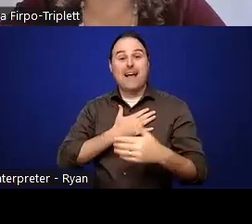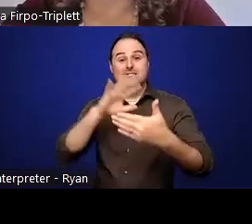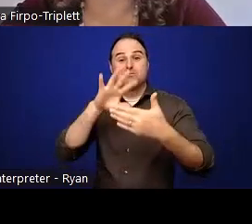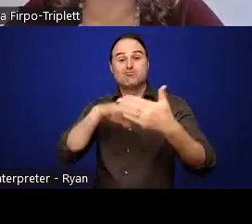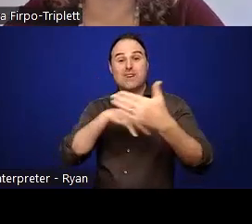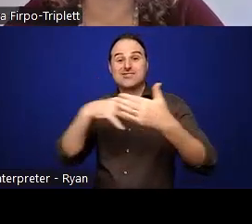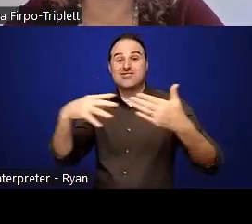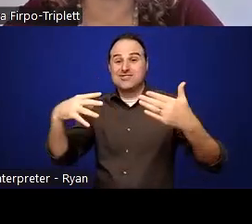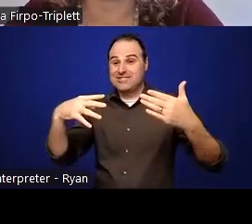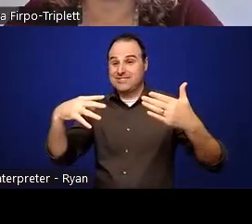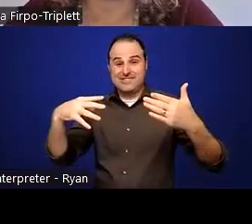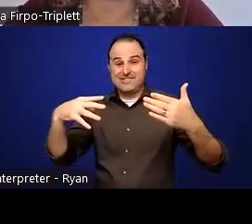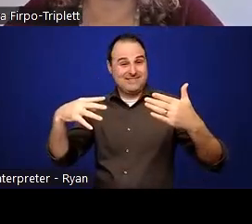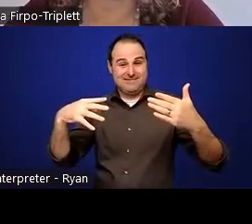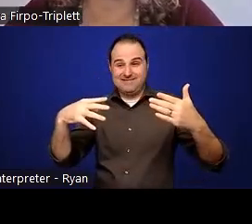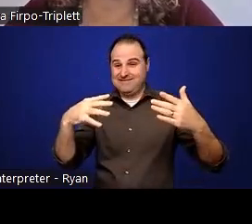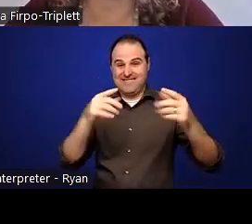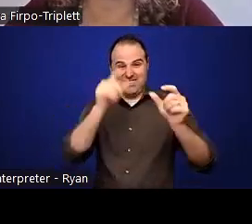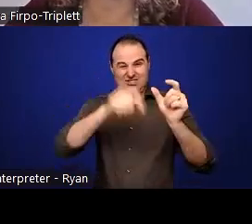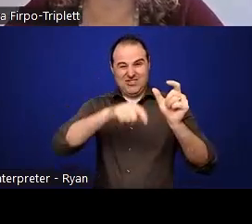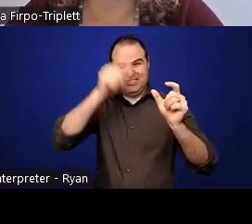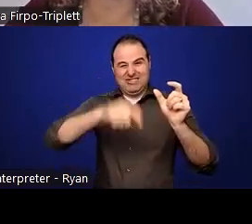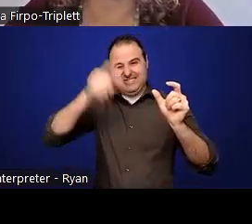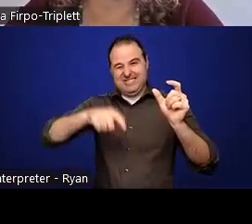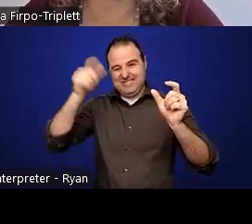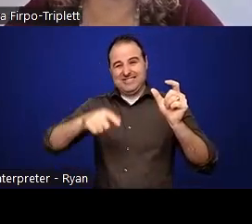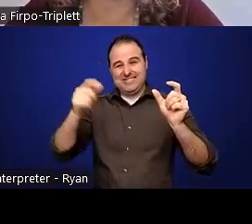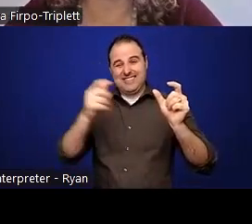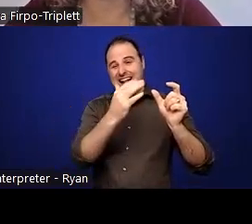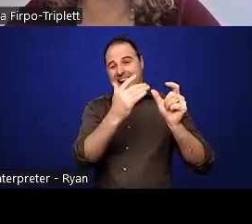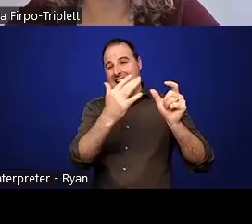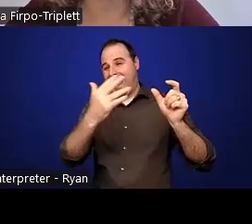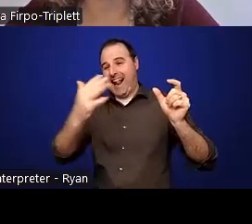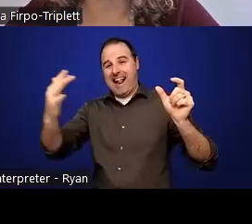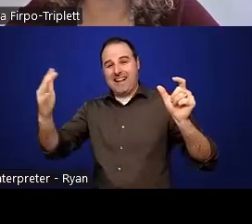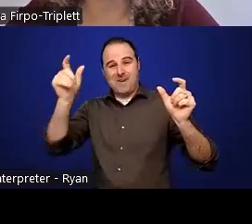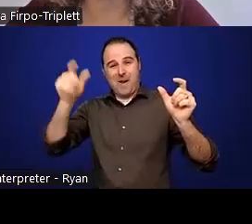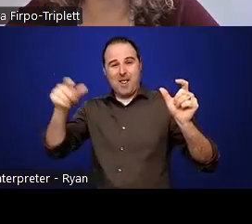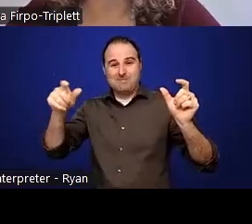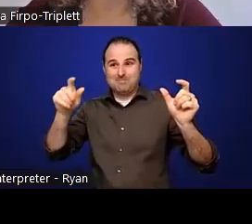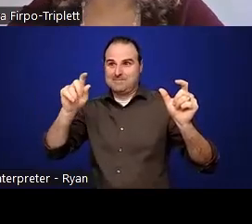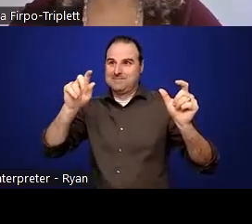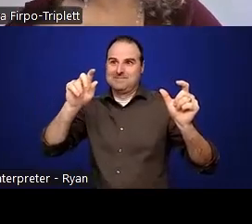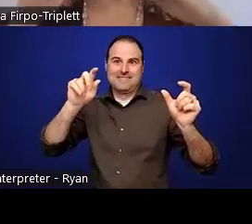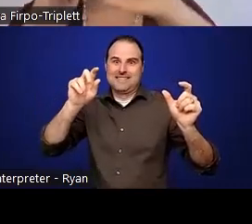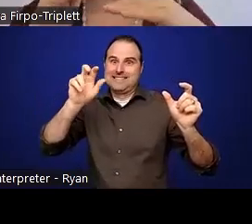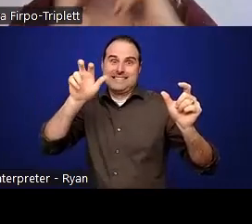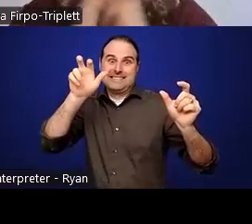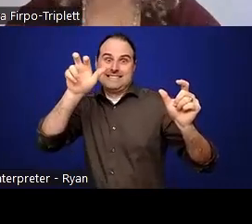column ZZZ or something. So we're working on our video coding, our qualitative and quantitative